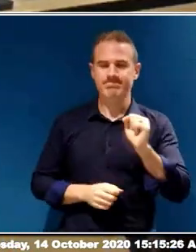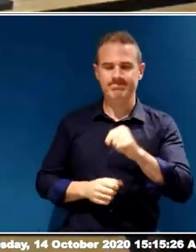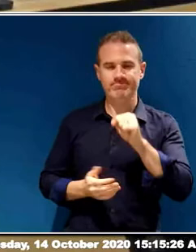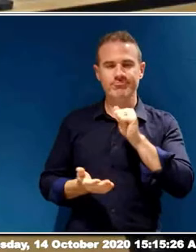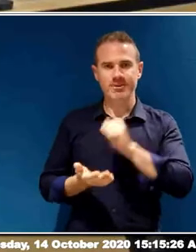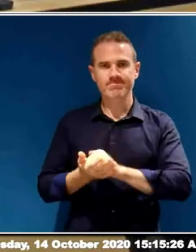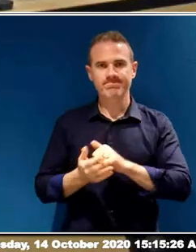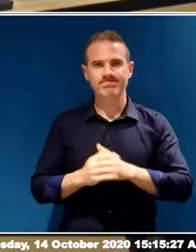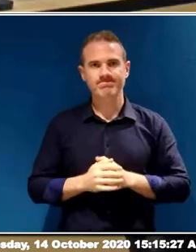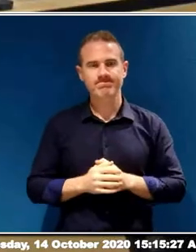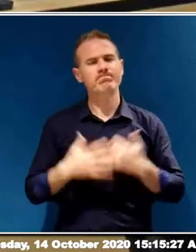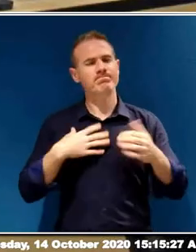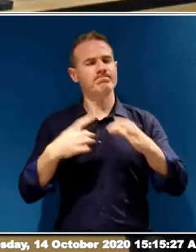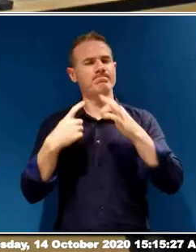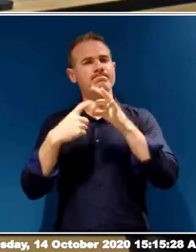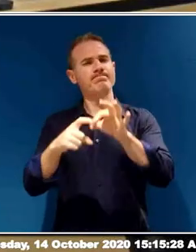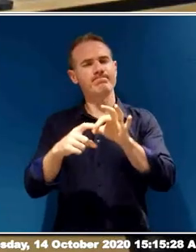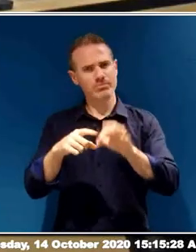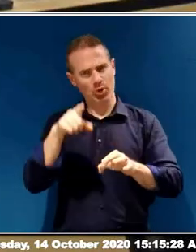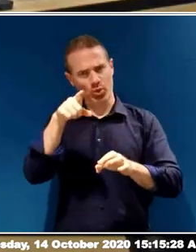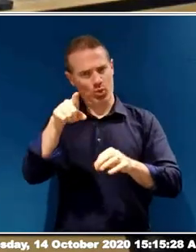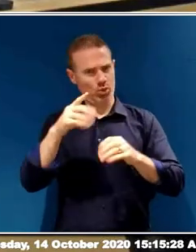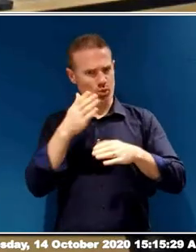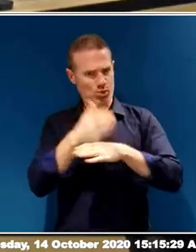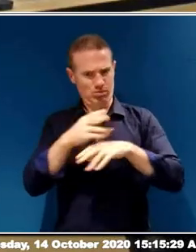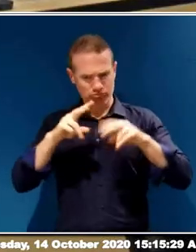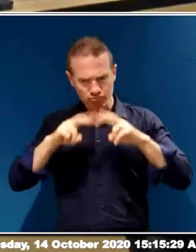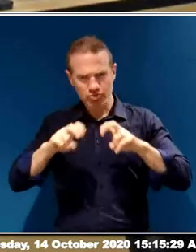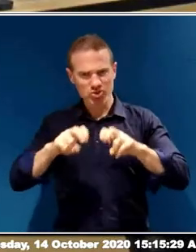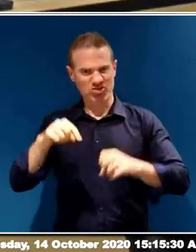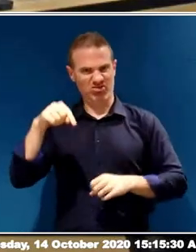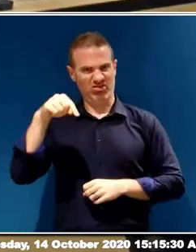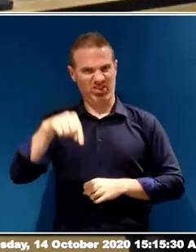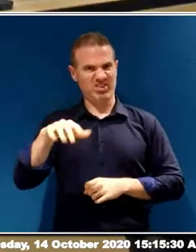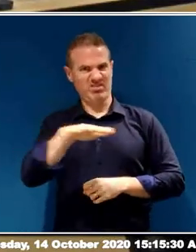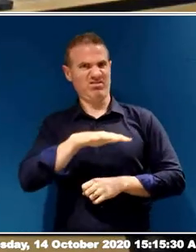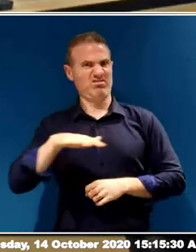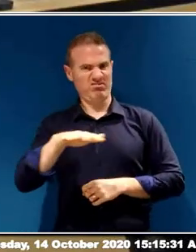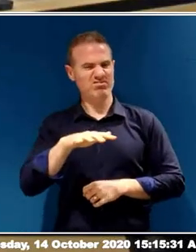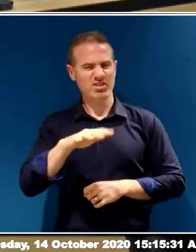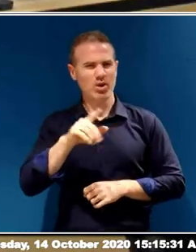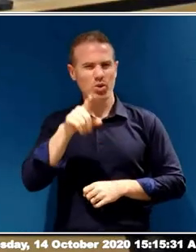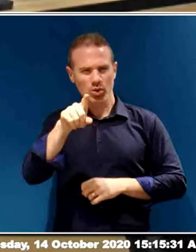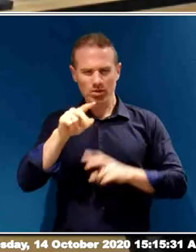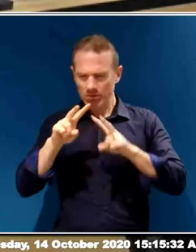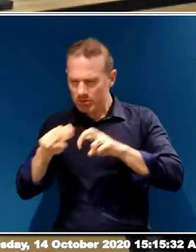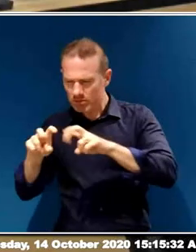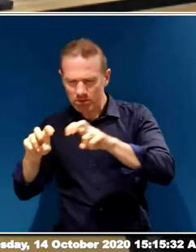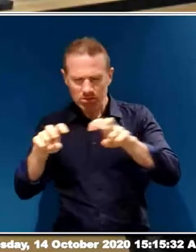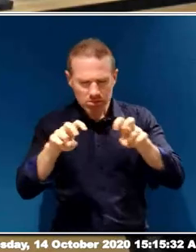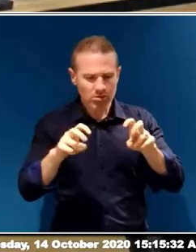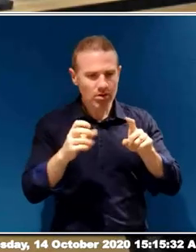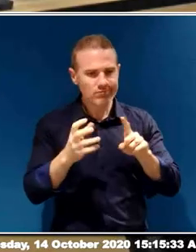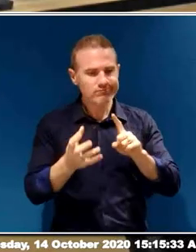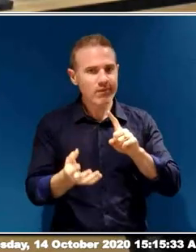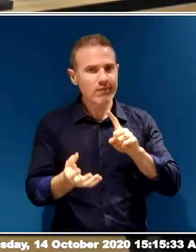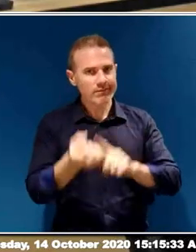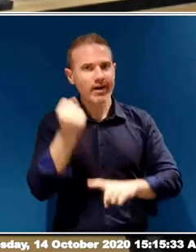What has your research shown you in terms of the effect that provision of adjustments can have for students?